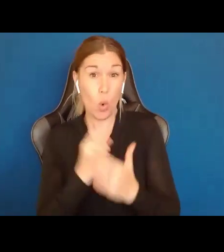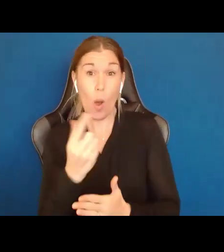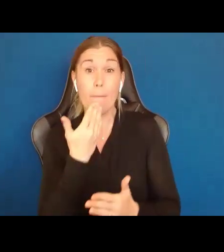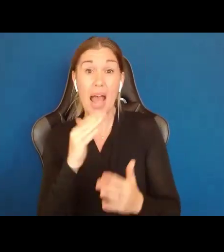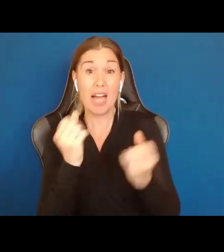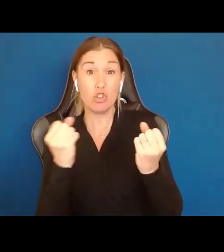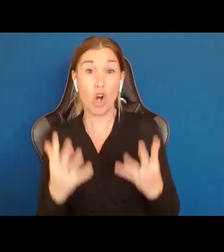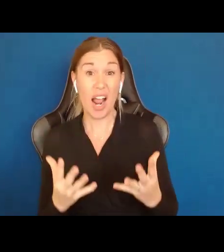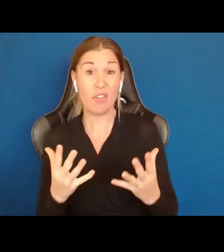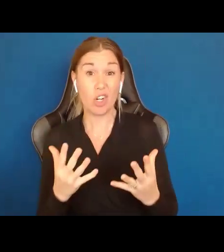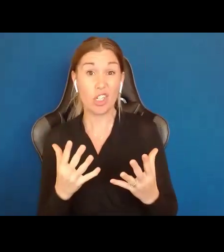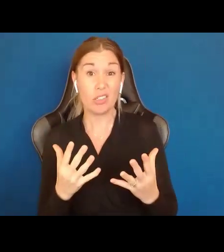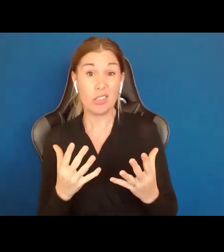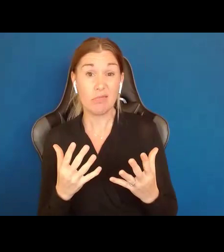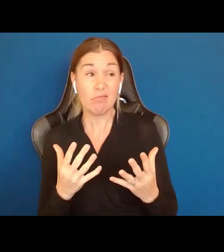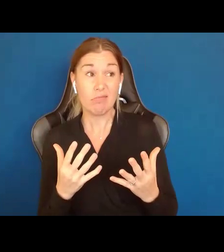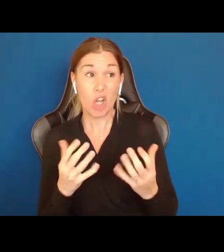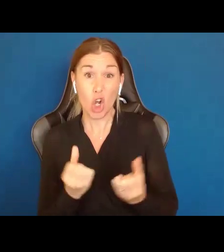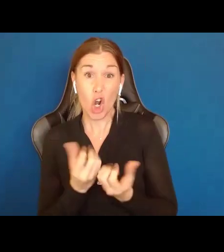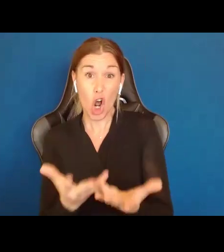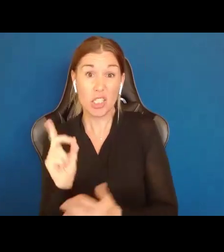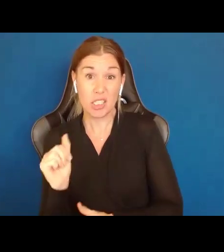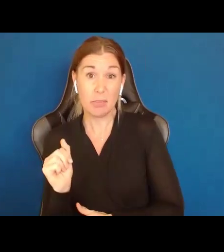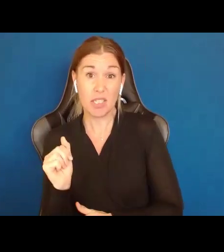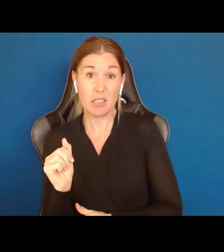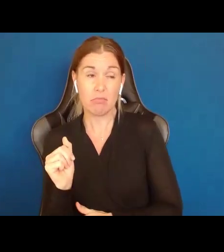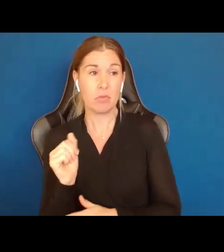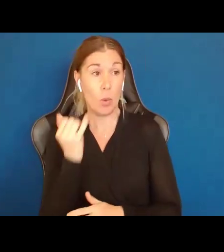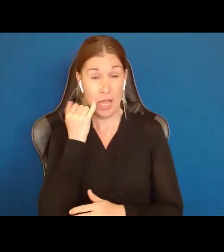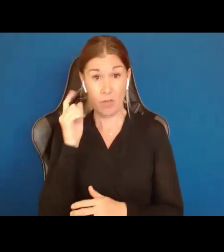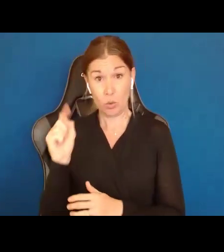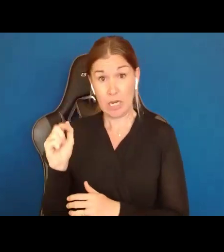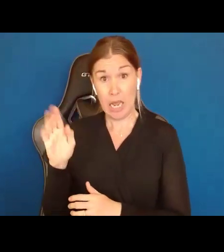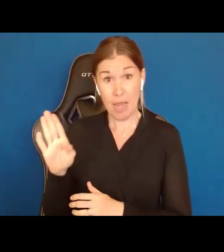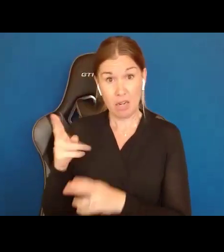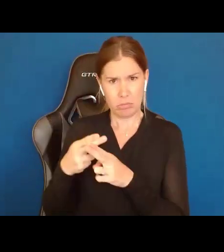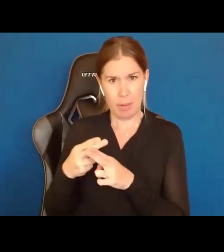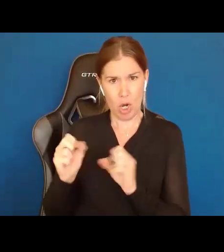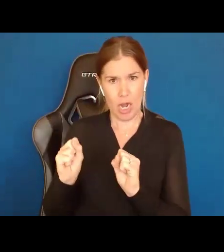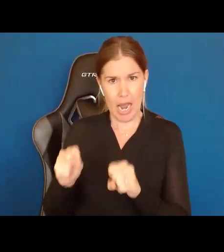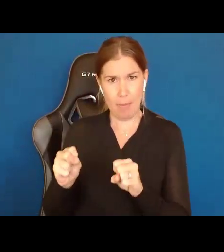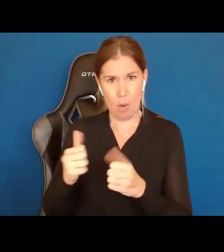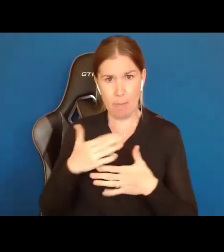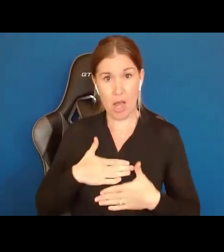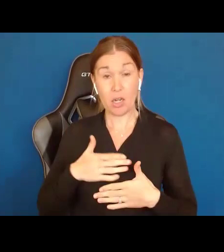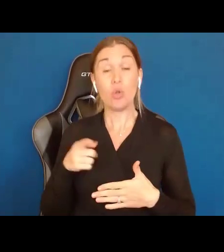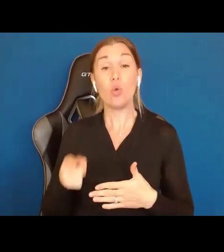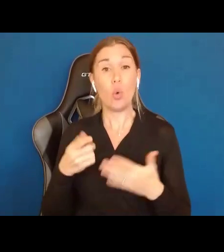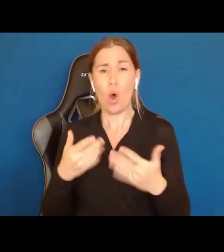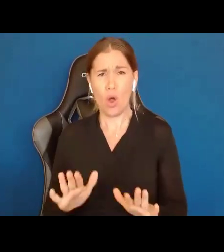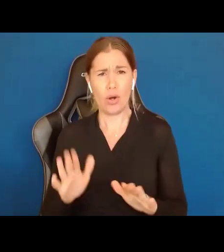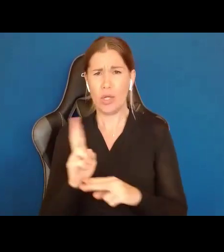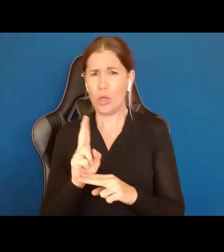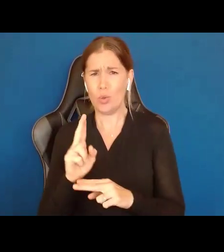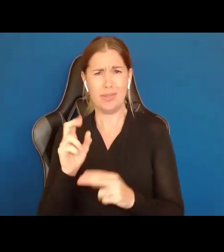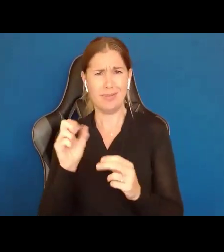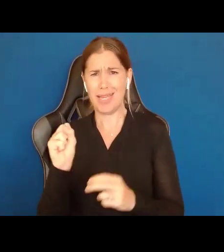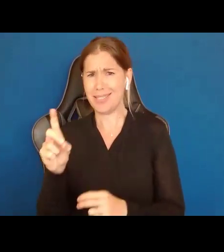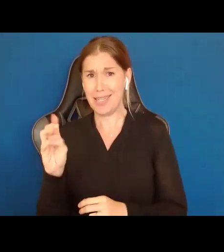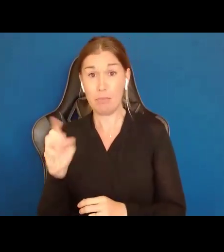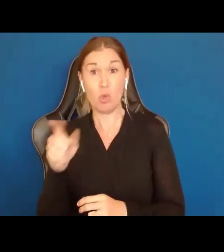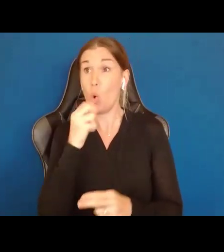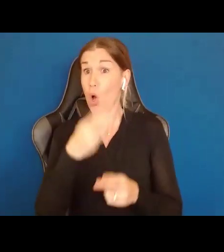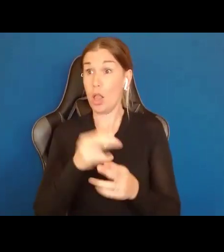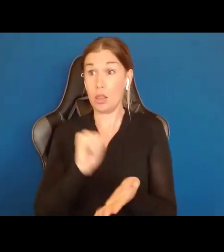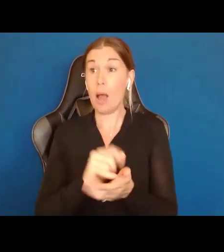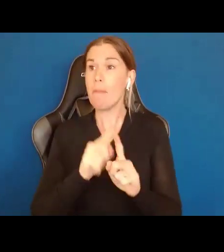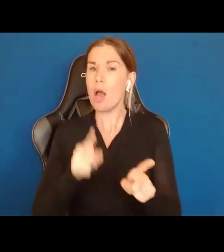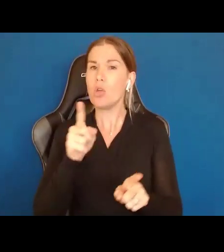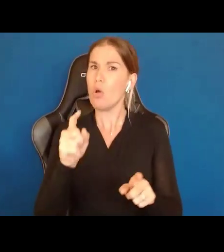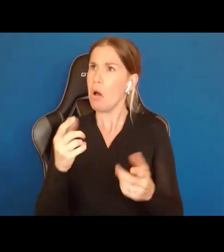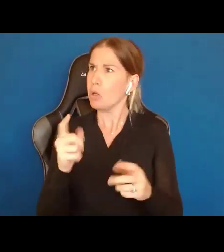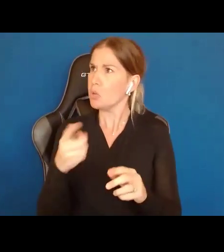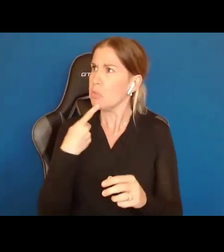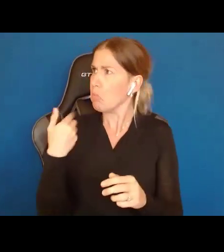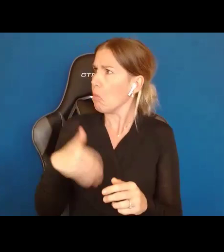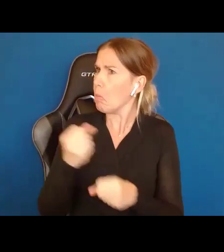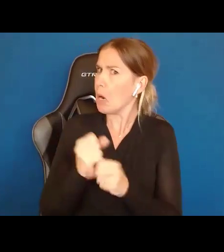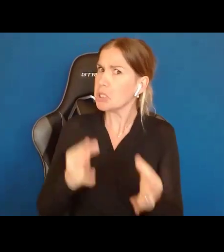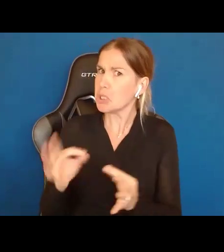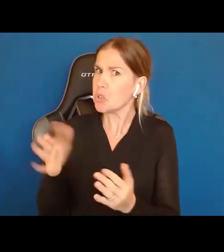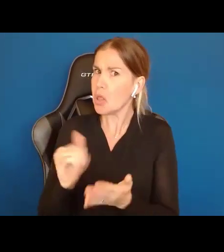away from having disabilities. So if you a temporarily able bodied person, understand this, you use Supported Decision Making every day. You don't call it that. But you call it making decisions. Think about all the cliches